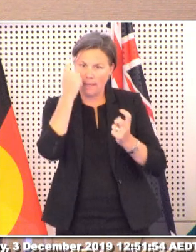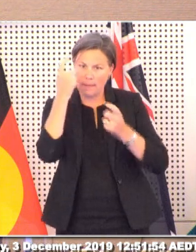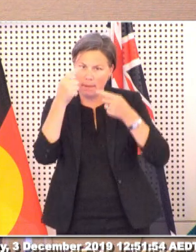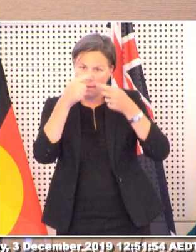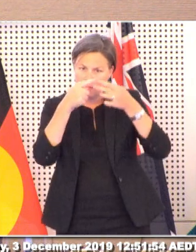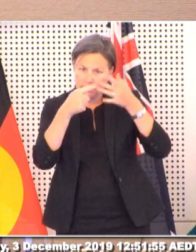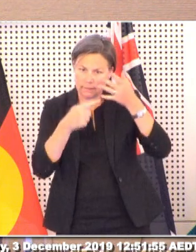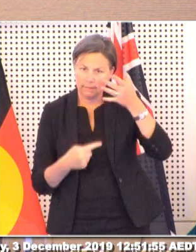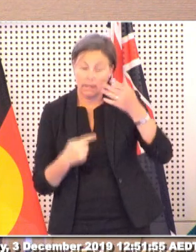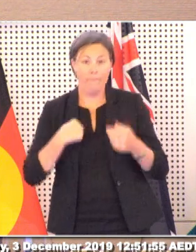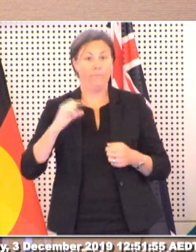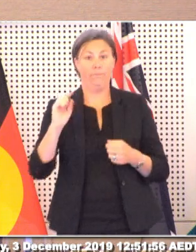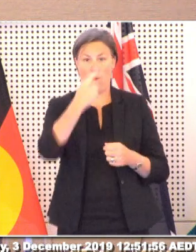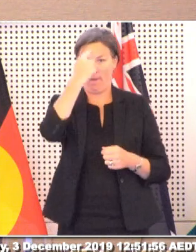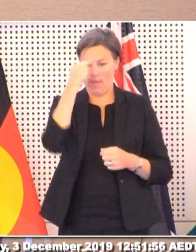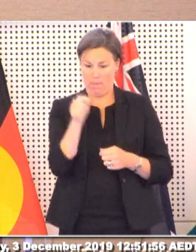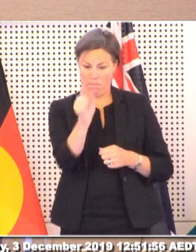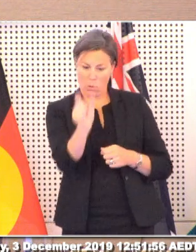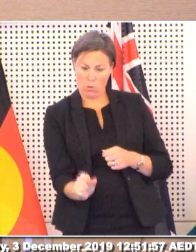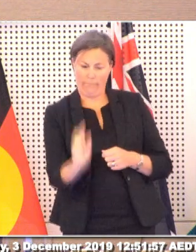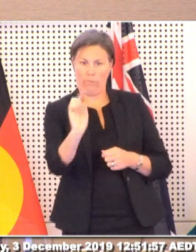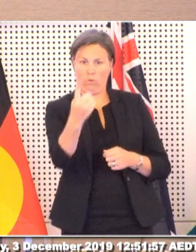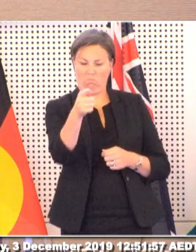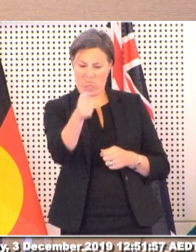individual and their unique set of circumstances.